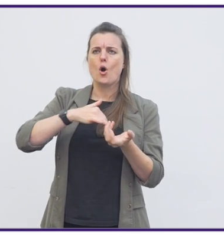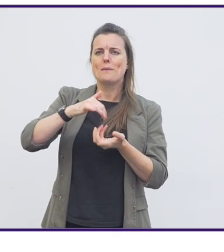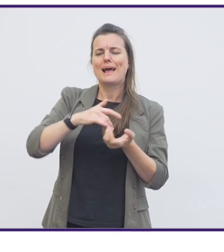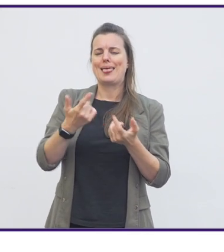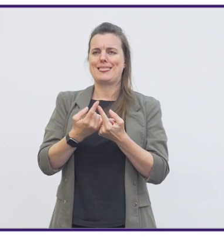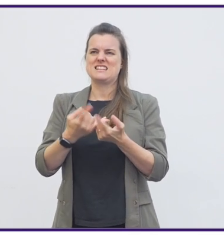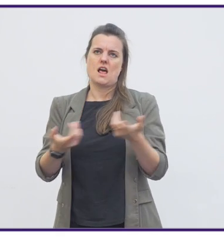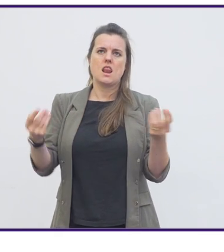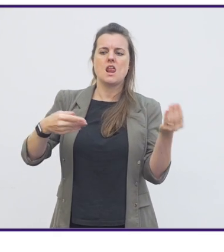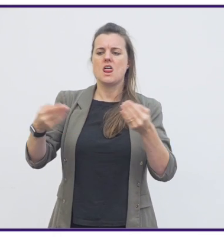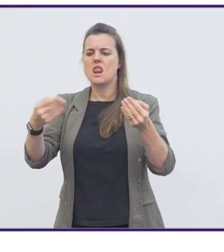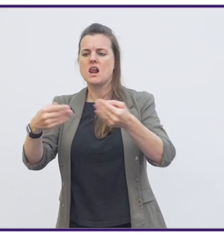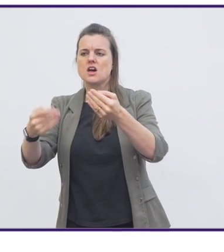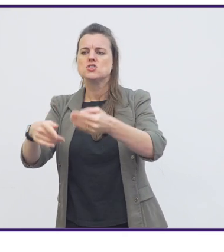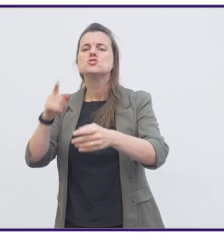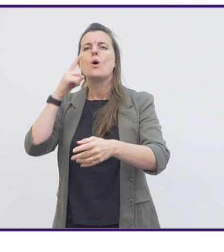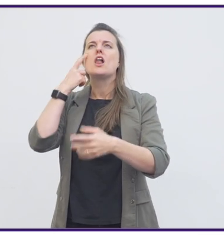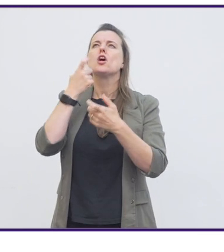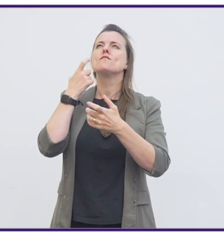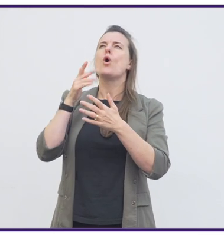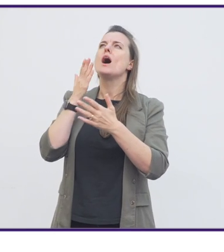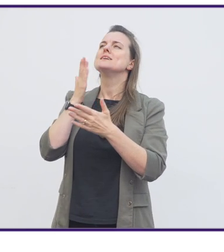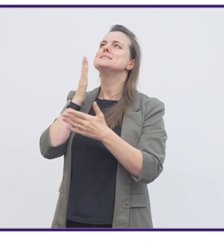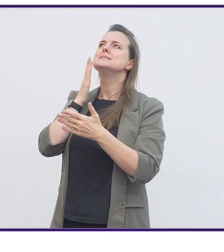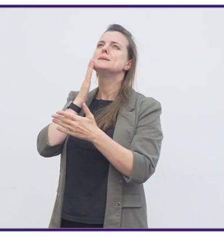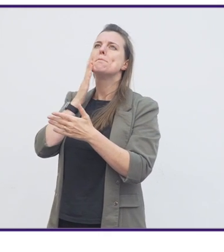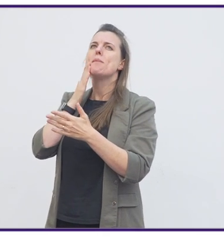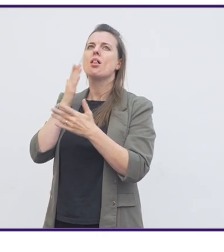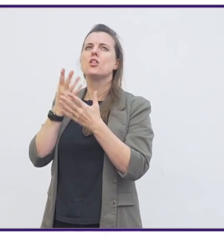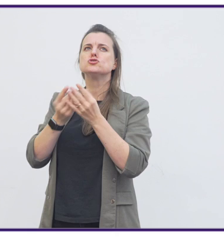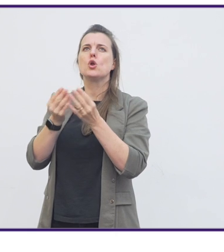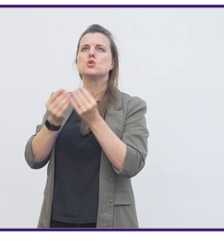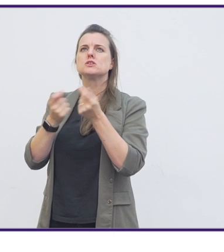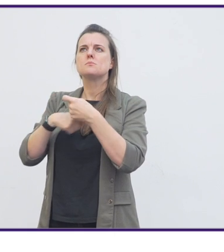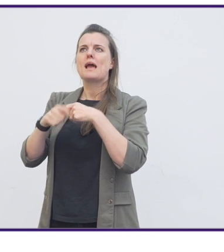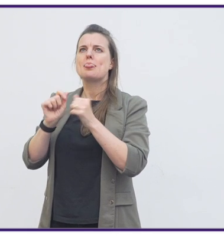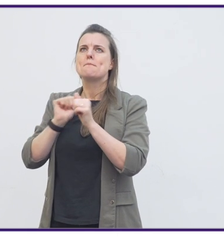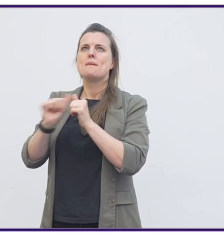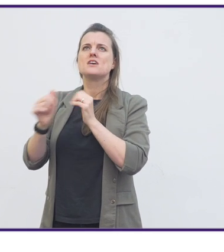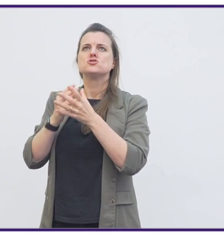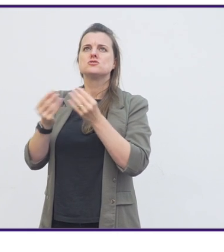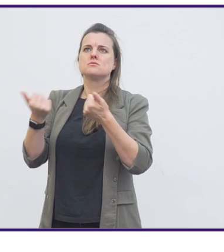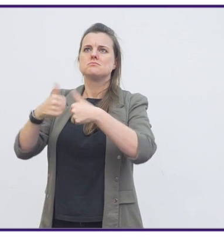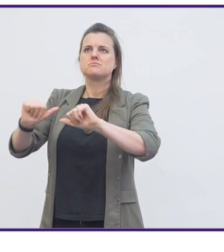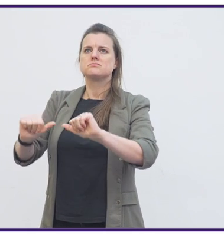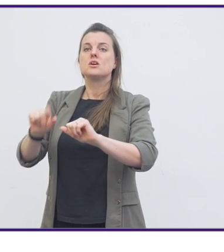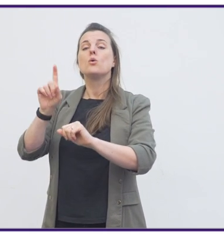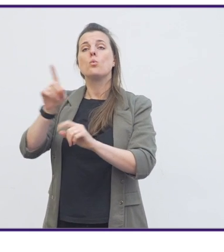I decided to look for famous cases where the simplest solution turned out to be the best one. The first one is Google.